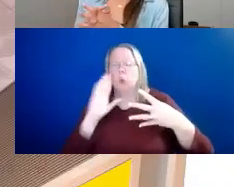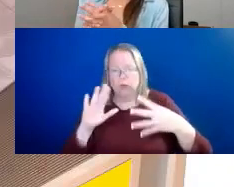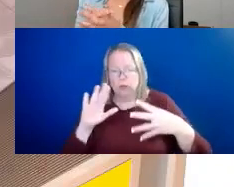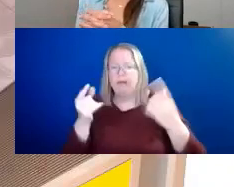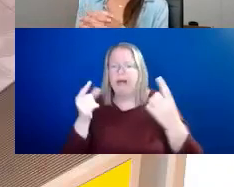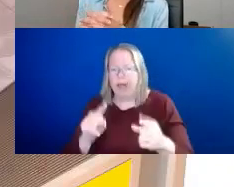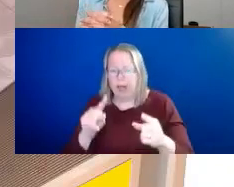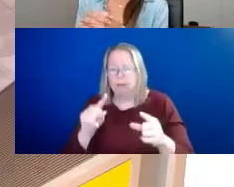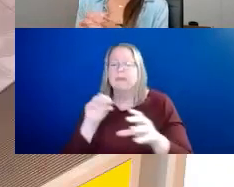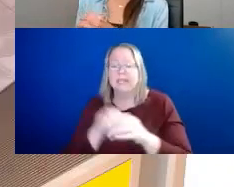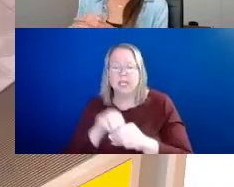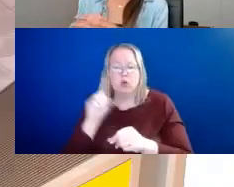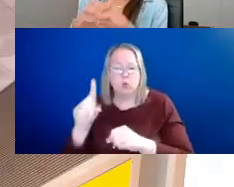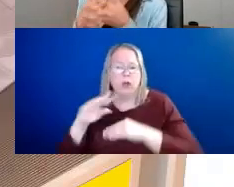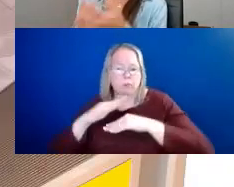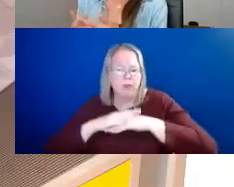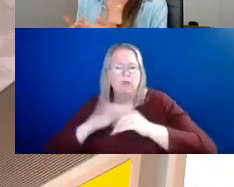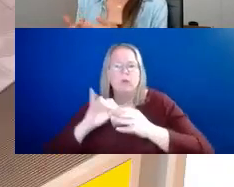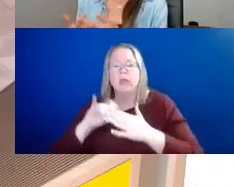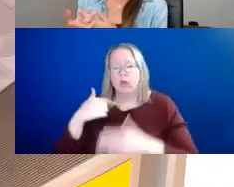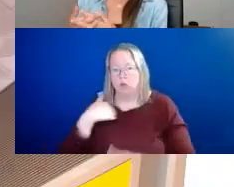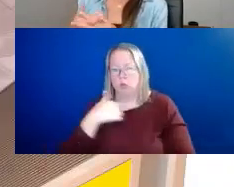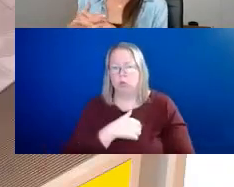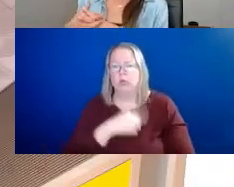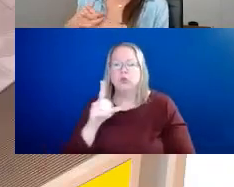in one of the plat forms that we did 12:54:45 demonstrate.